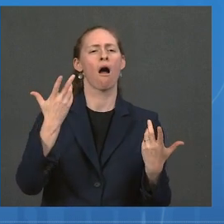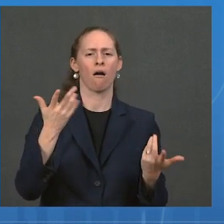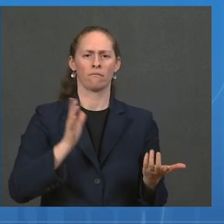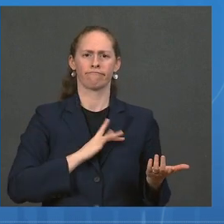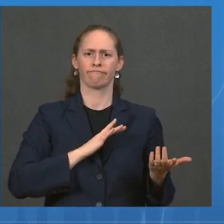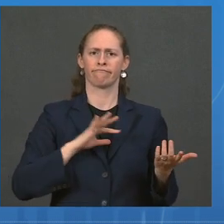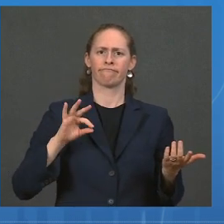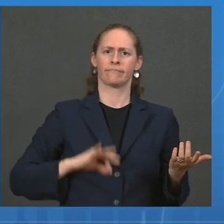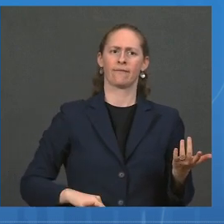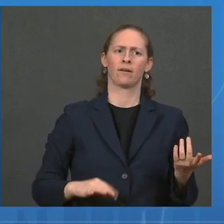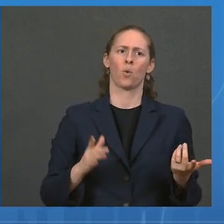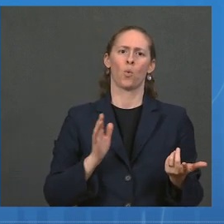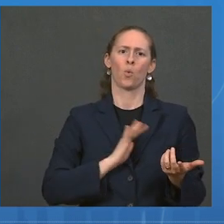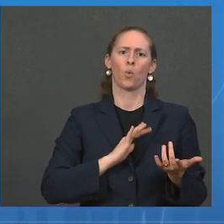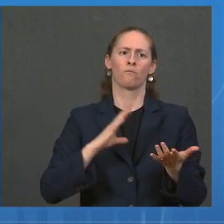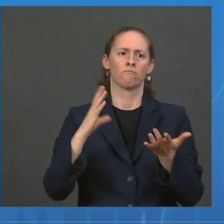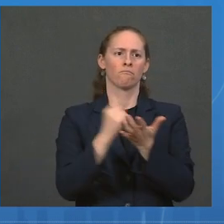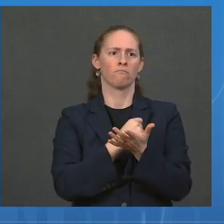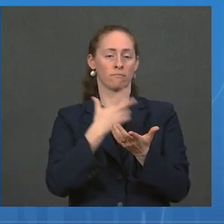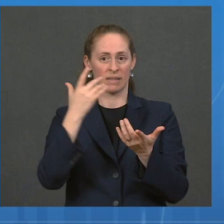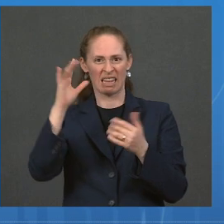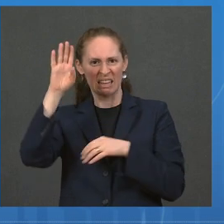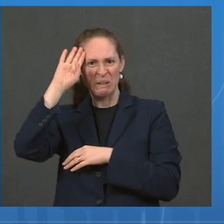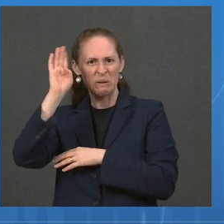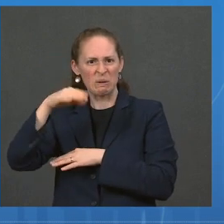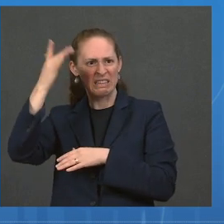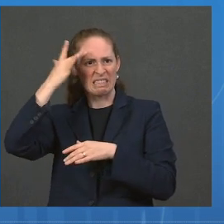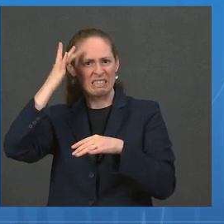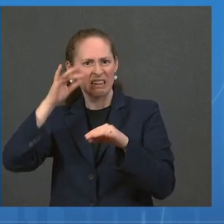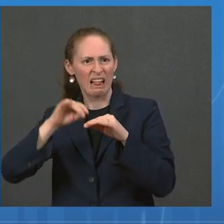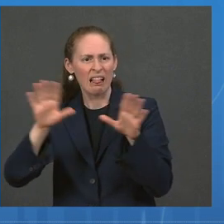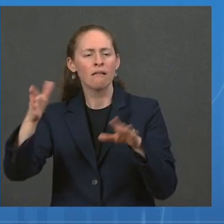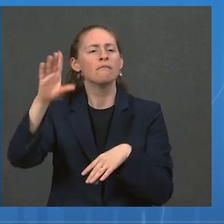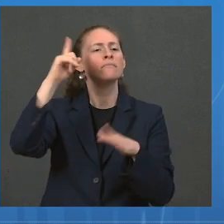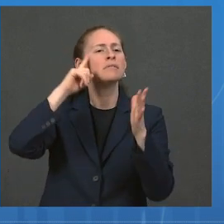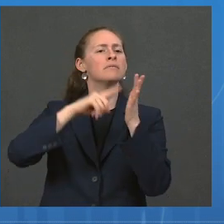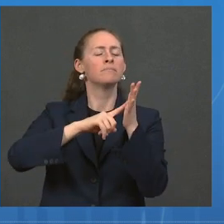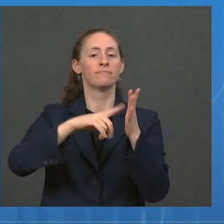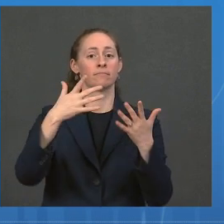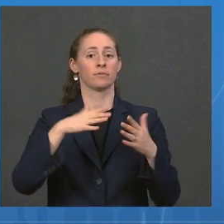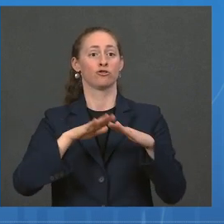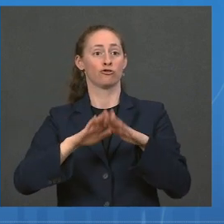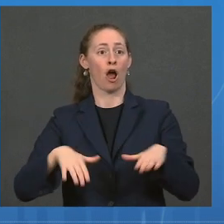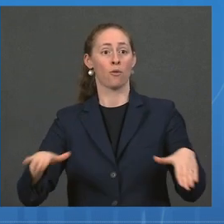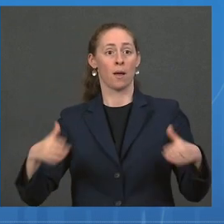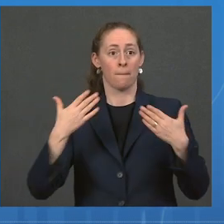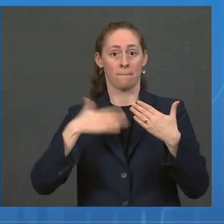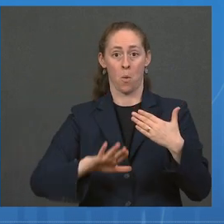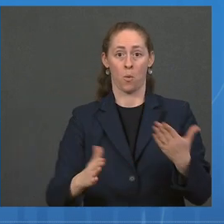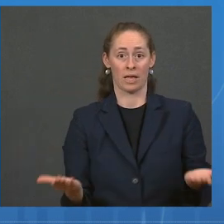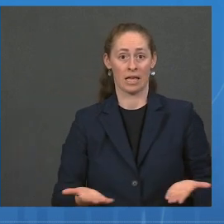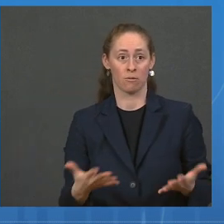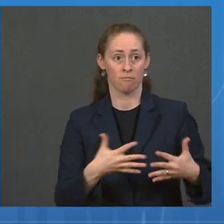So among children born in the USA from 1994 to 2013,